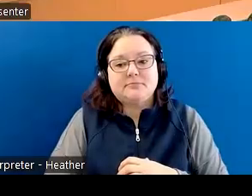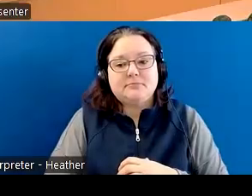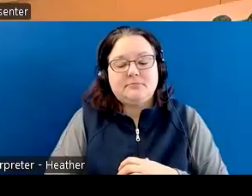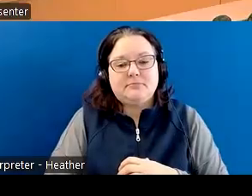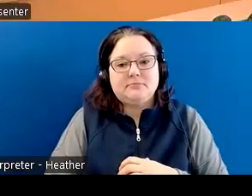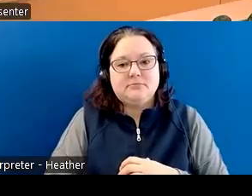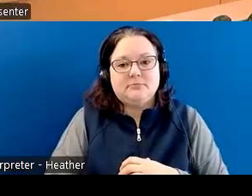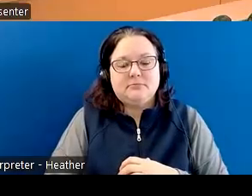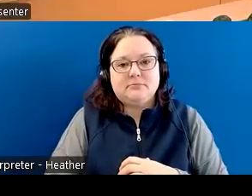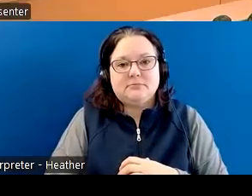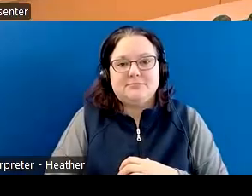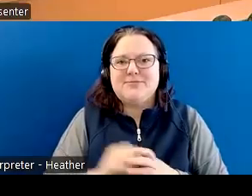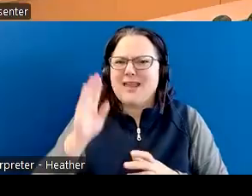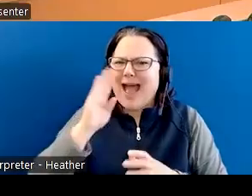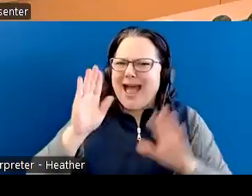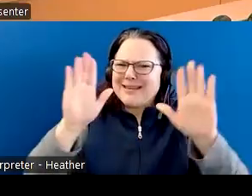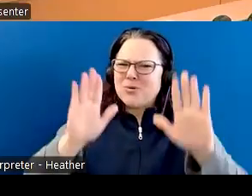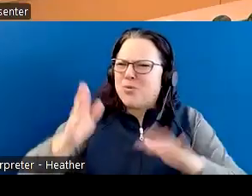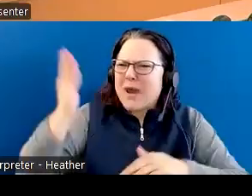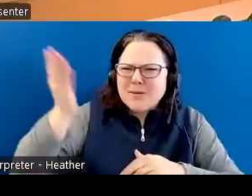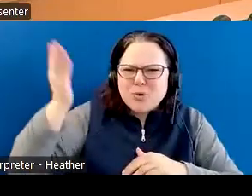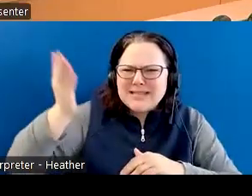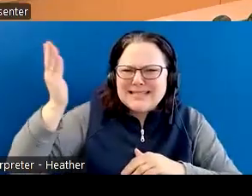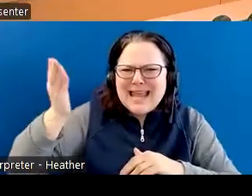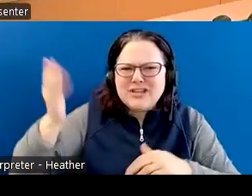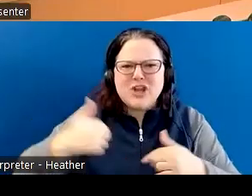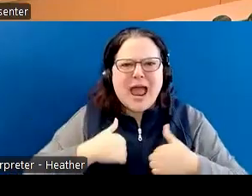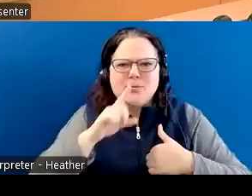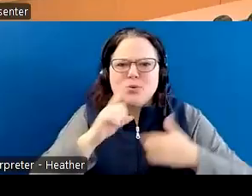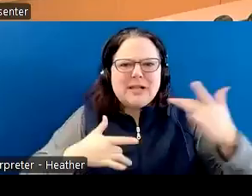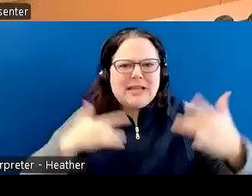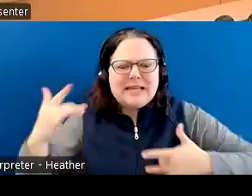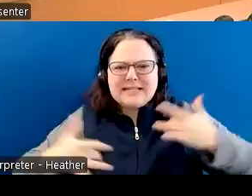Hi, great presentation and so excited to hear from all of you as panelists. Um,